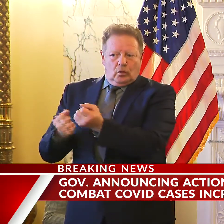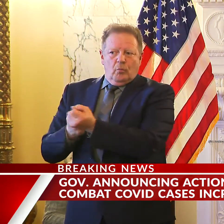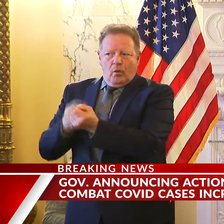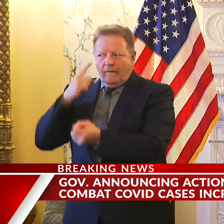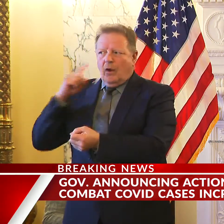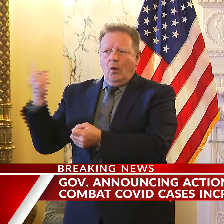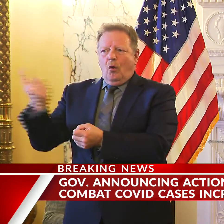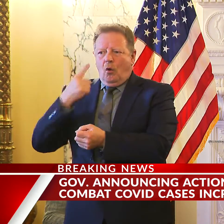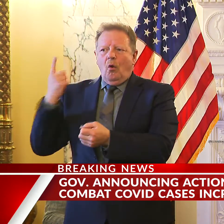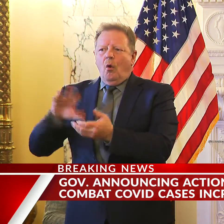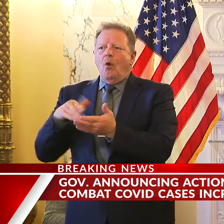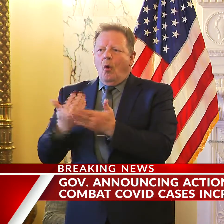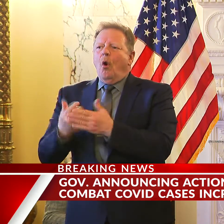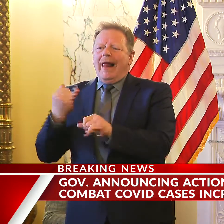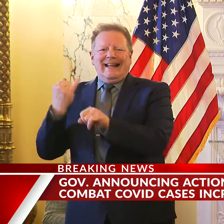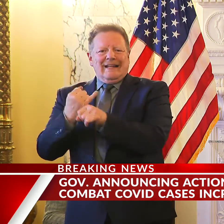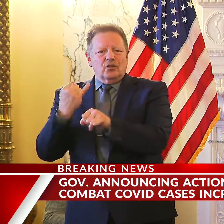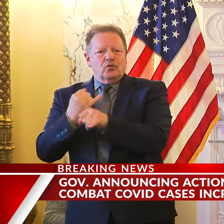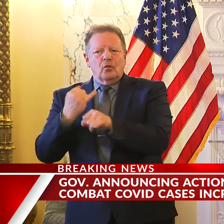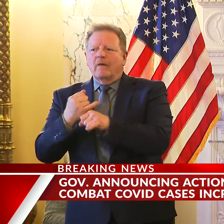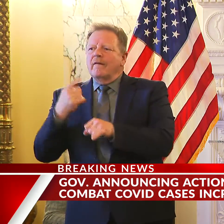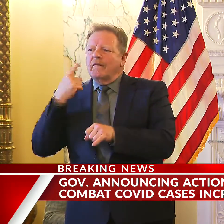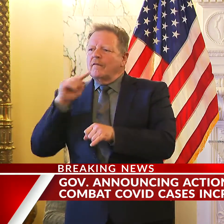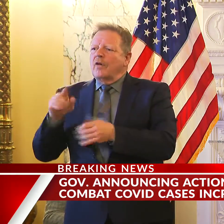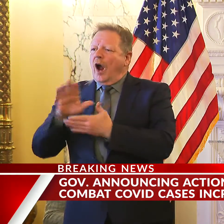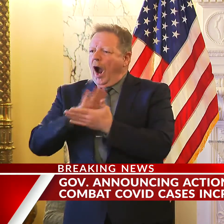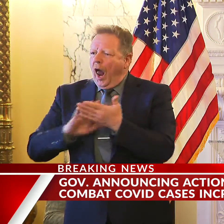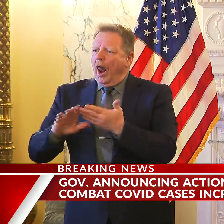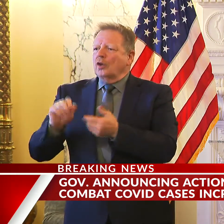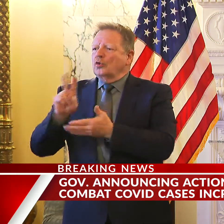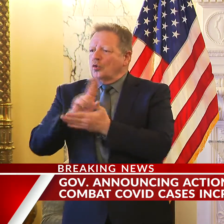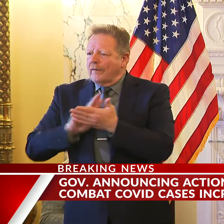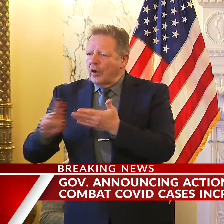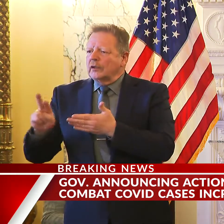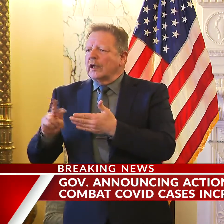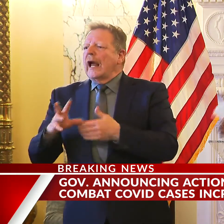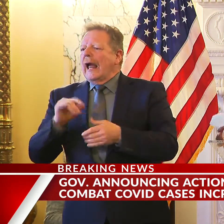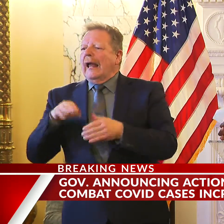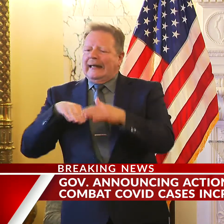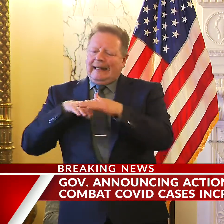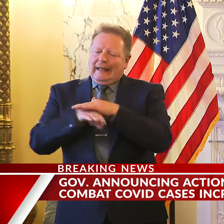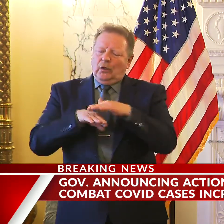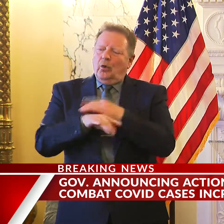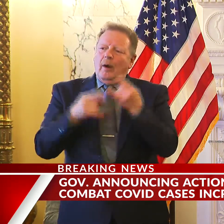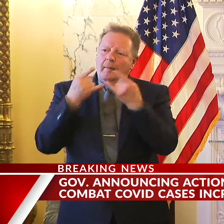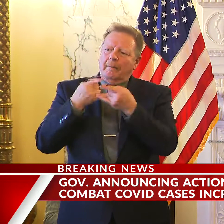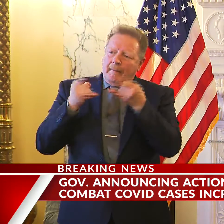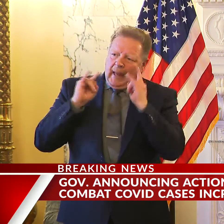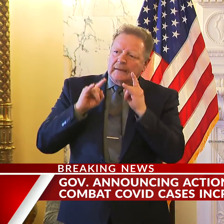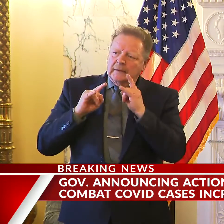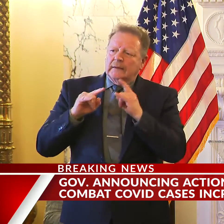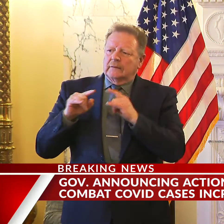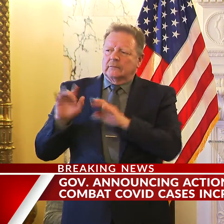BE INCLUDED IN FULLY VACCINATED, WHICH WE RECOMMEND AND SUPPORT FOR ALL OF OUR